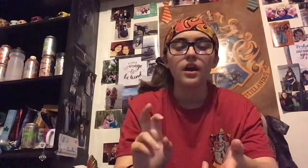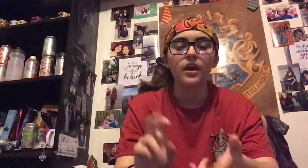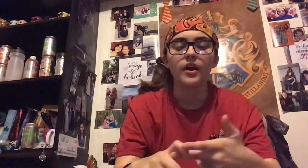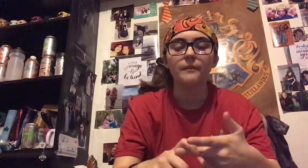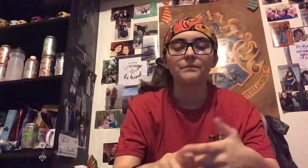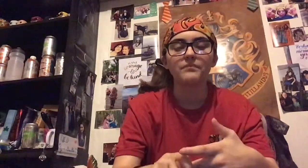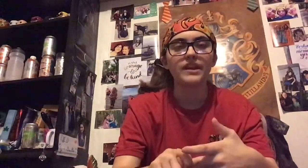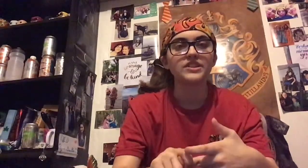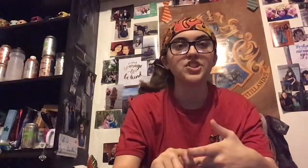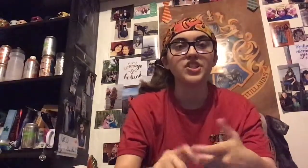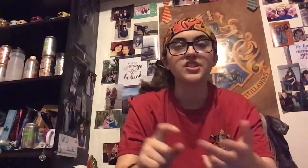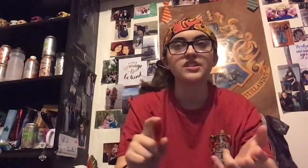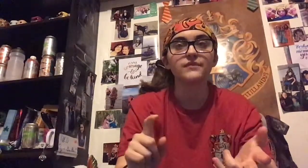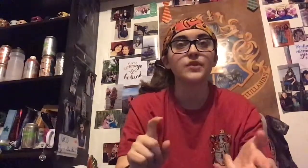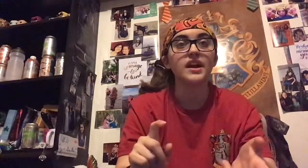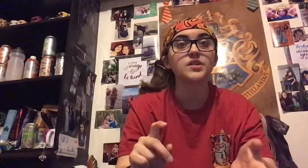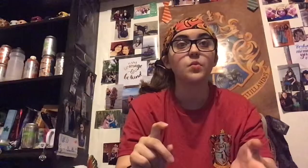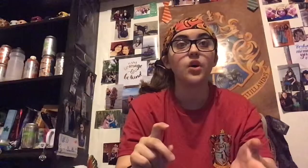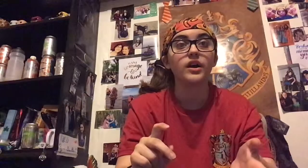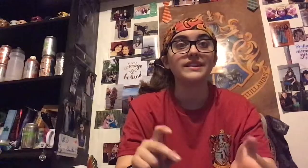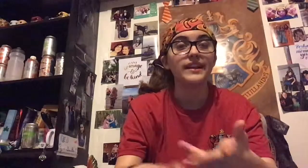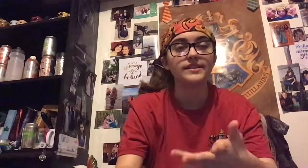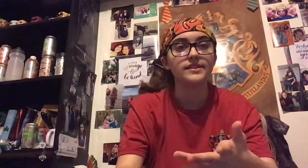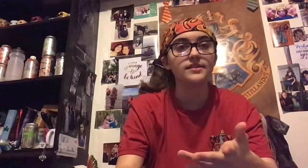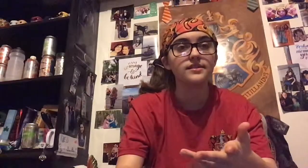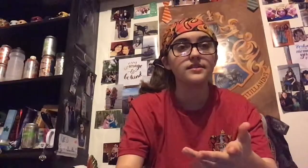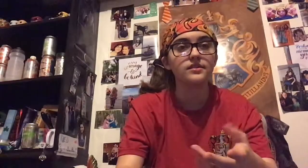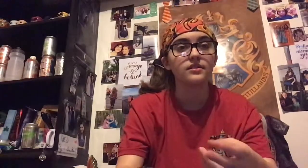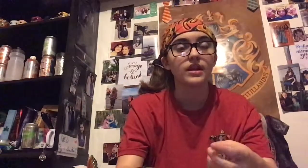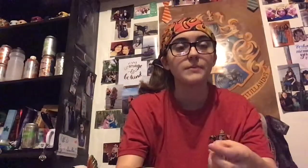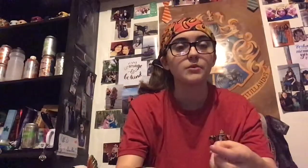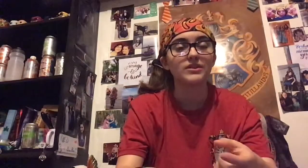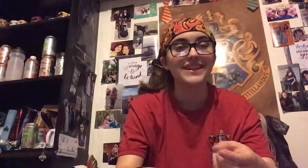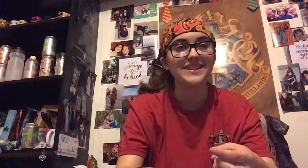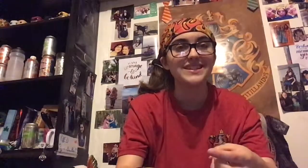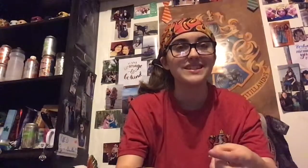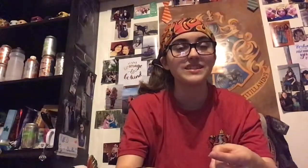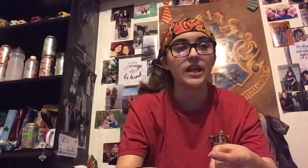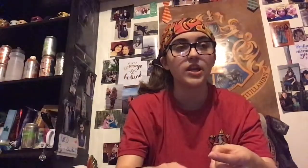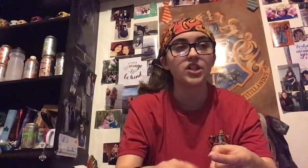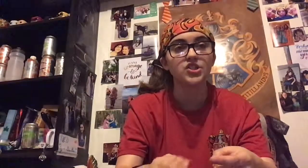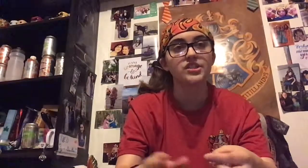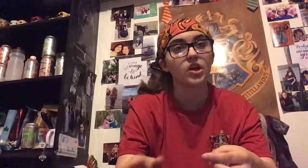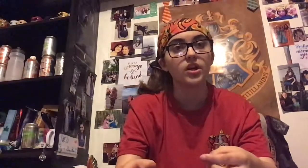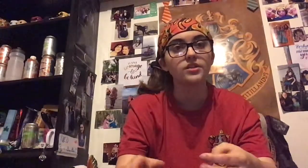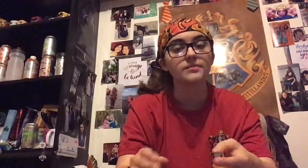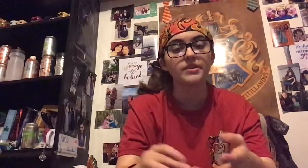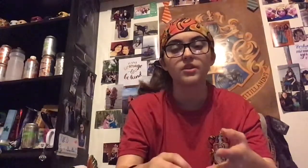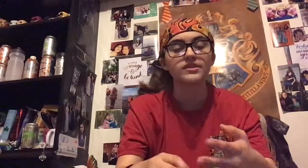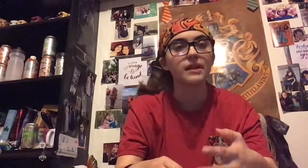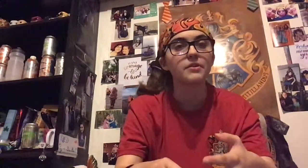Um any suggestions if you guys want lessons a couple more lessons and not just songs put those down below